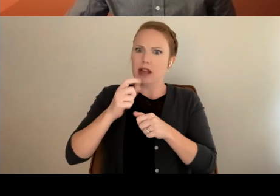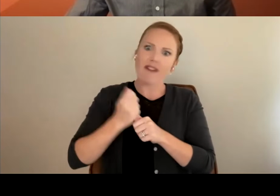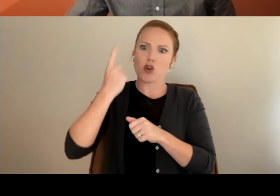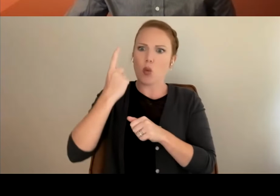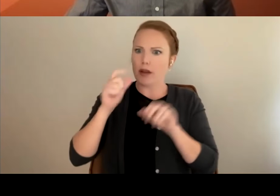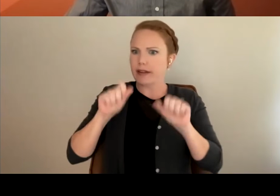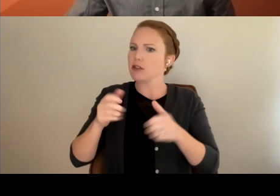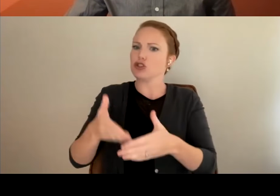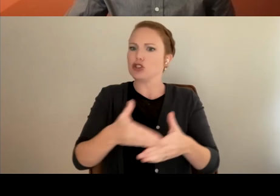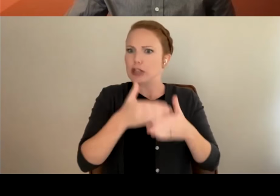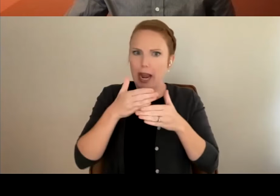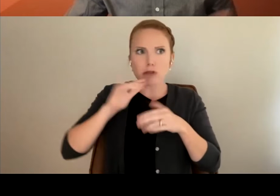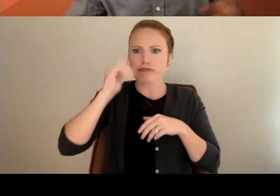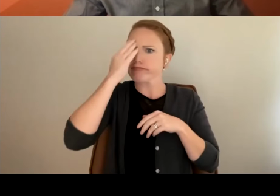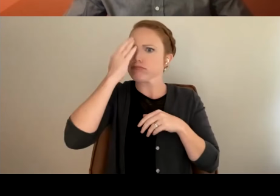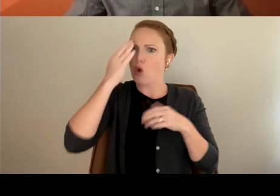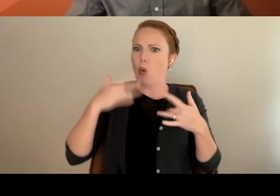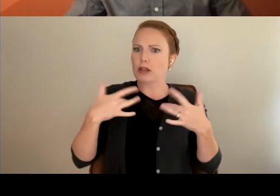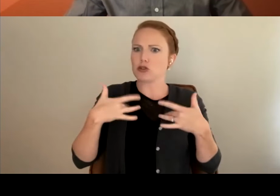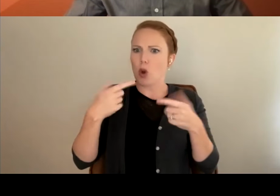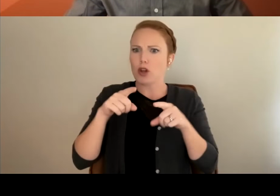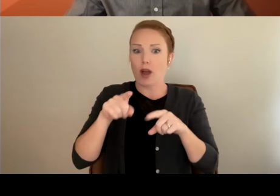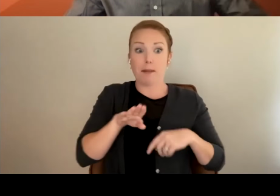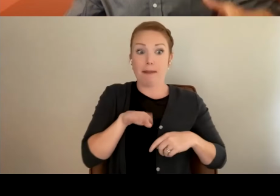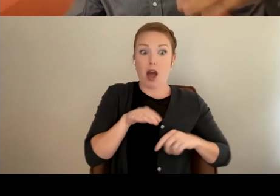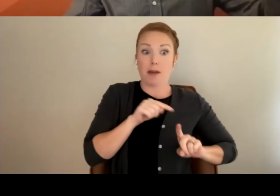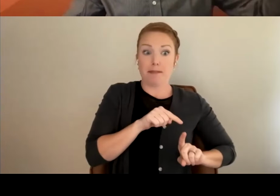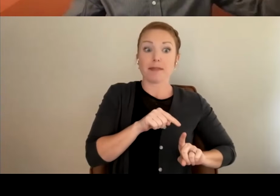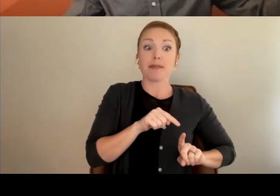share in the insights that are here? So at the bottom I have fully sighted, and then